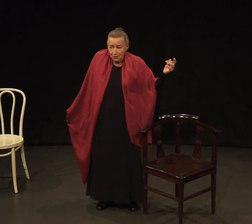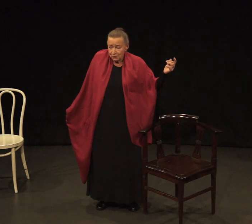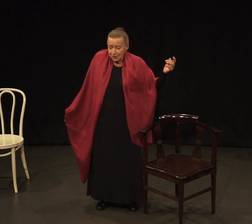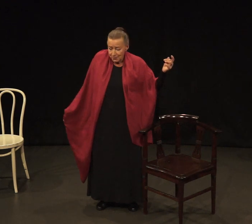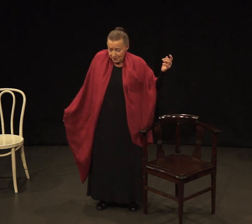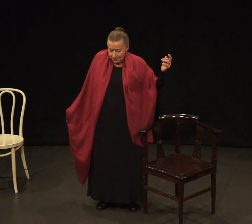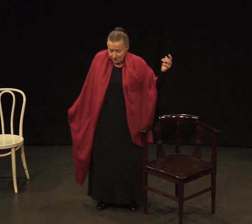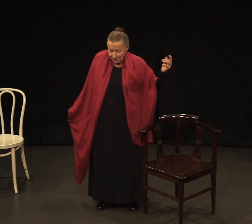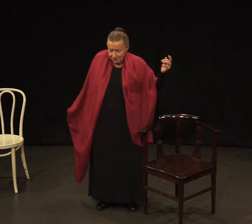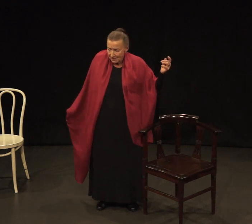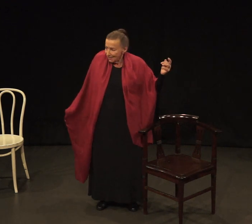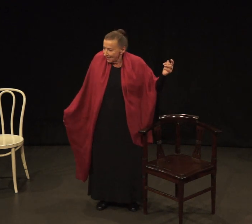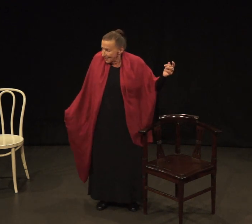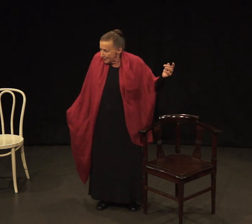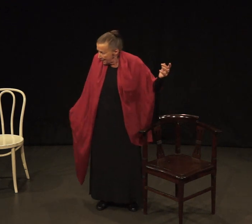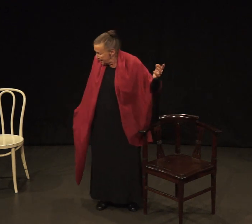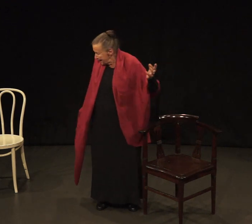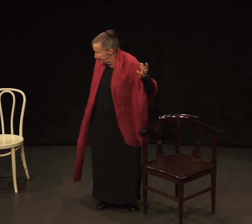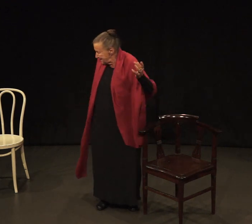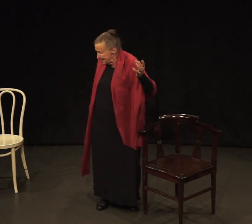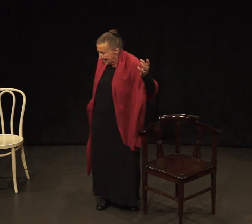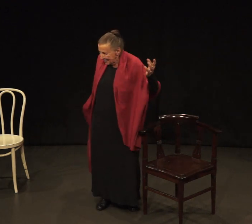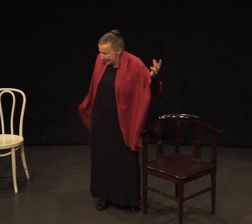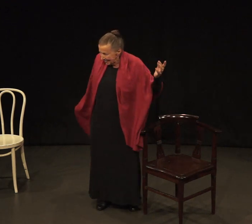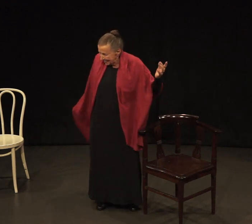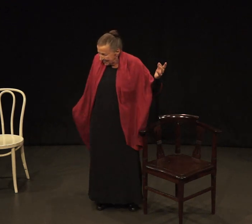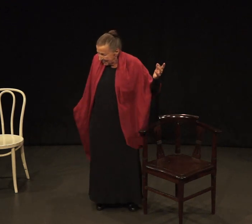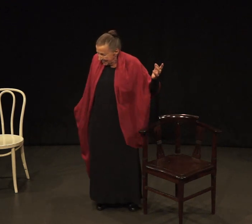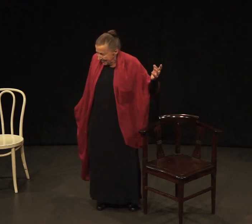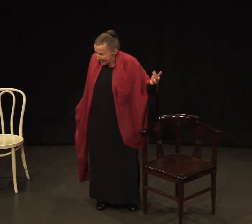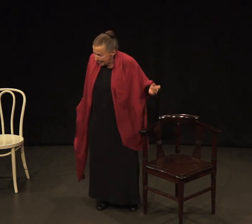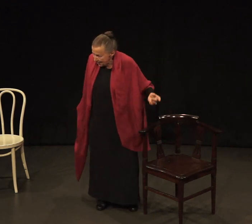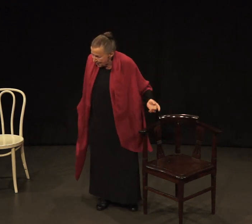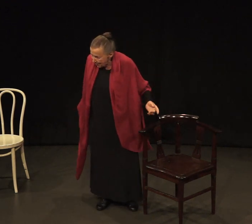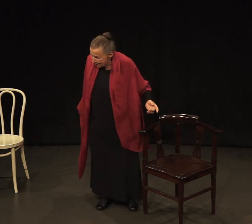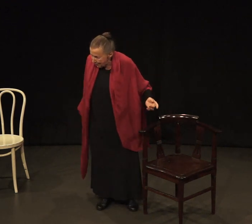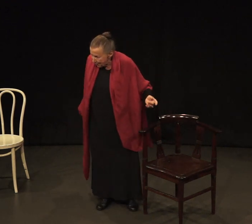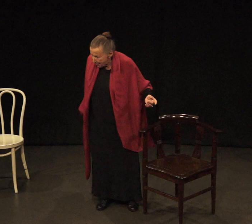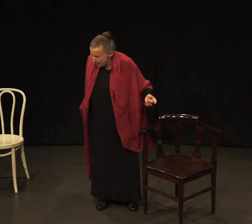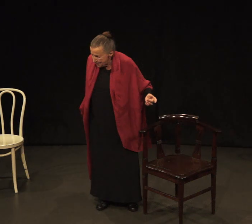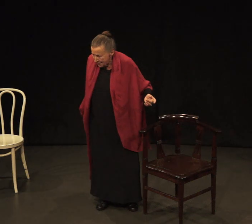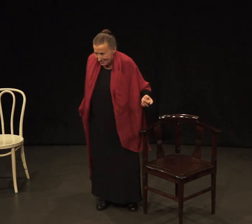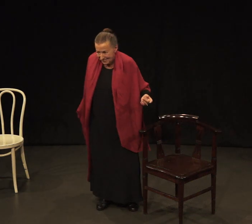"Gentlemen, I see you'd rather stay inside.